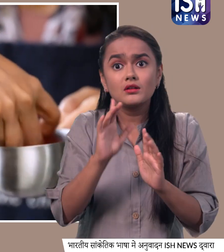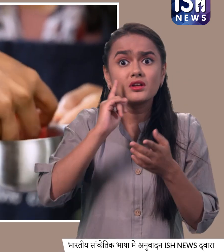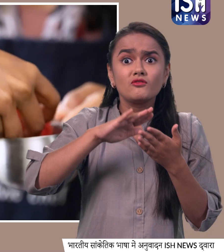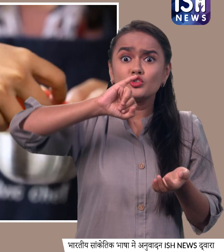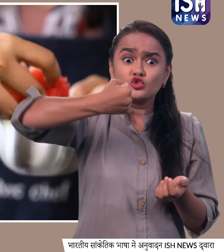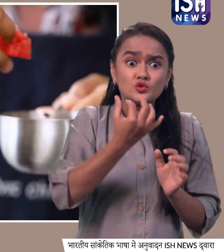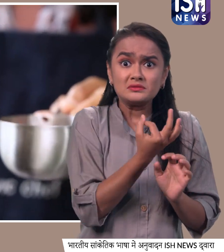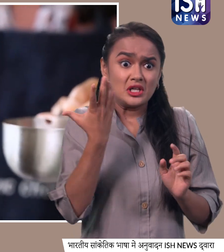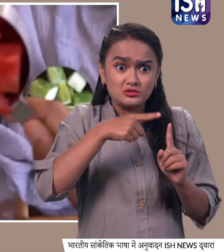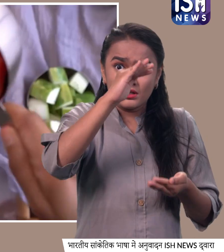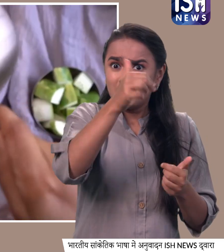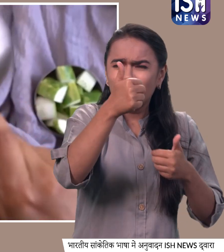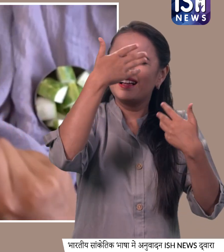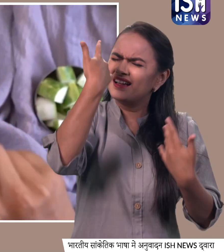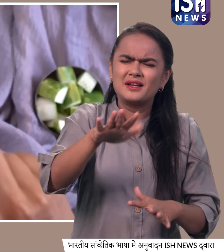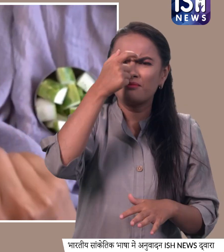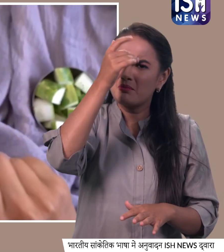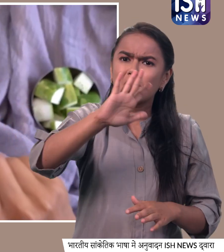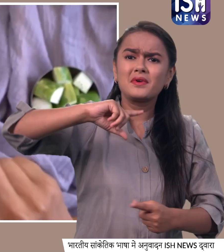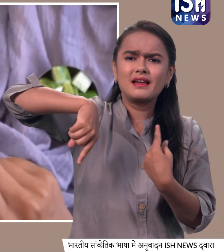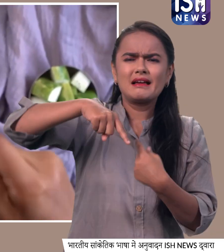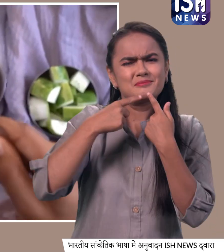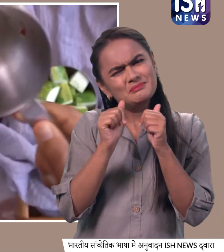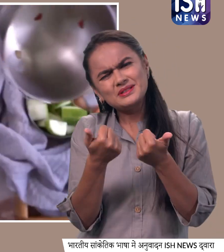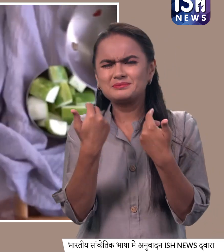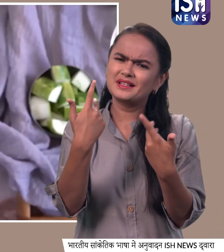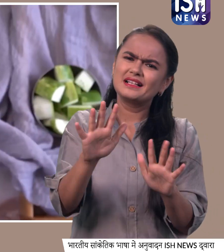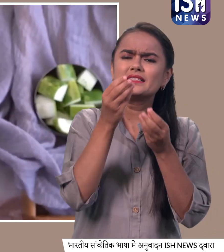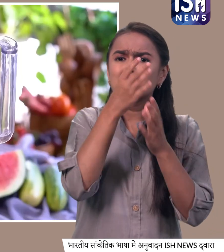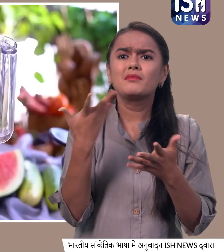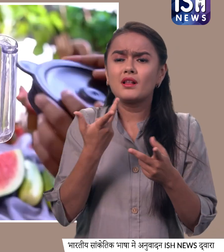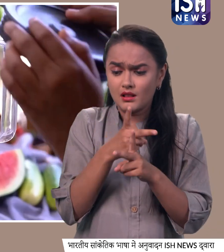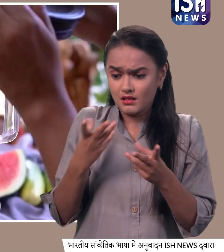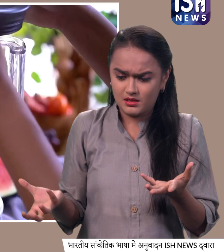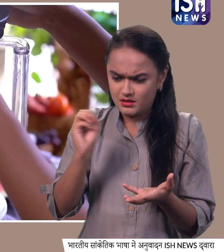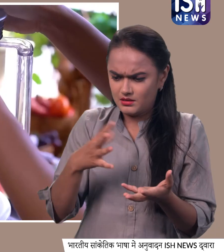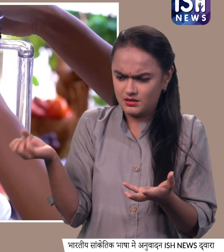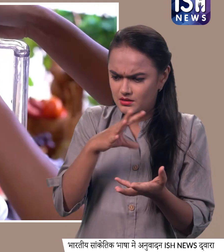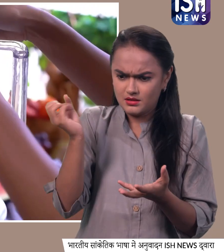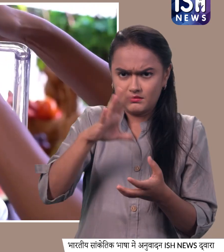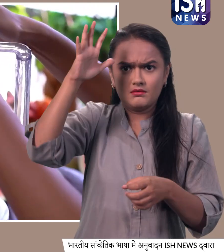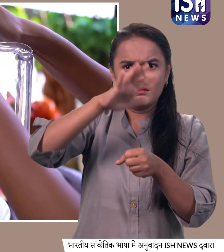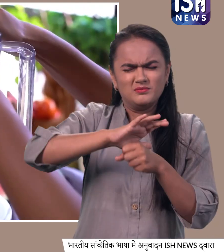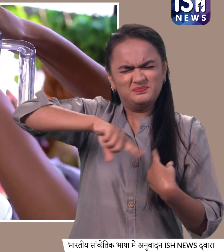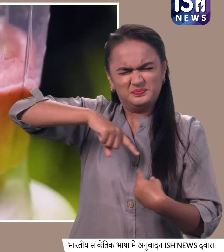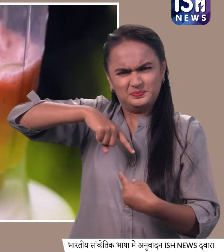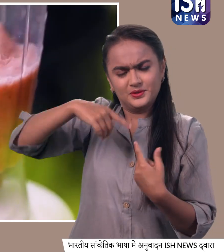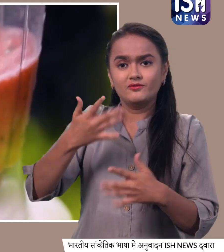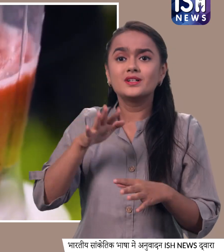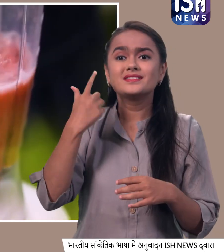and even if you don't have a juicer, there's still no problem You can make these juices in your mixer also Simply add all these ingredients to your blender, blend it,